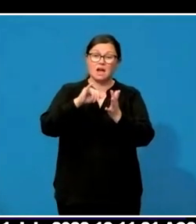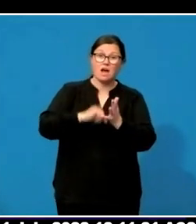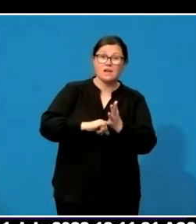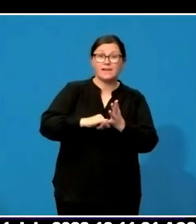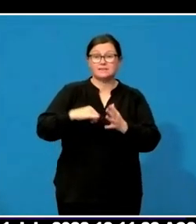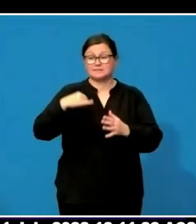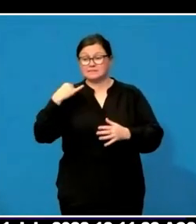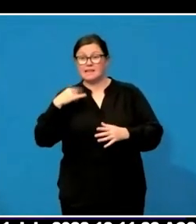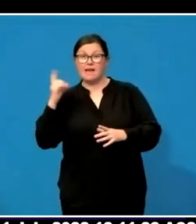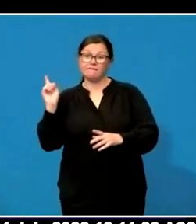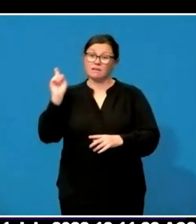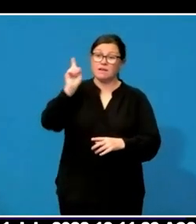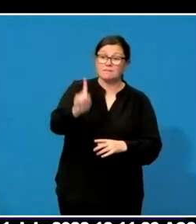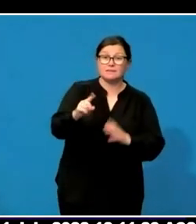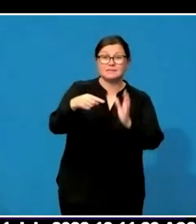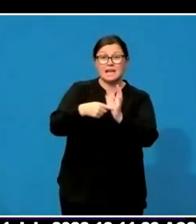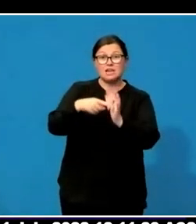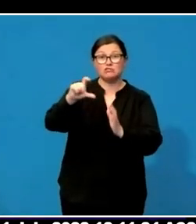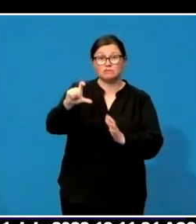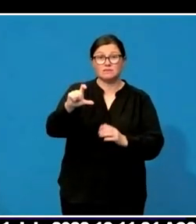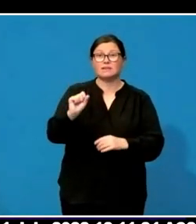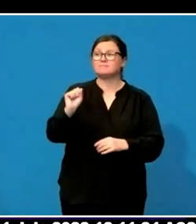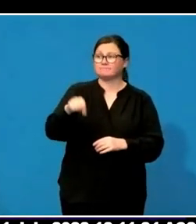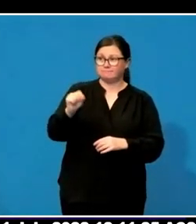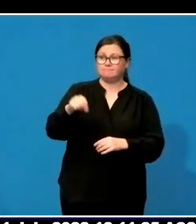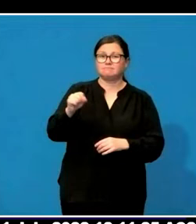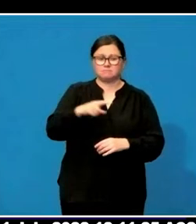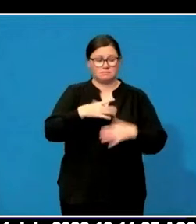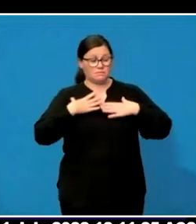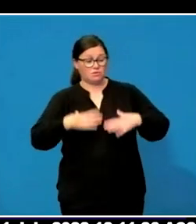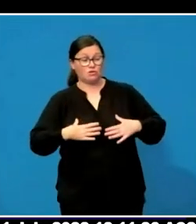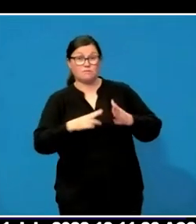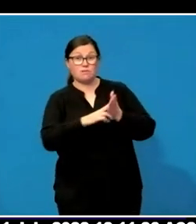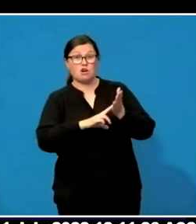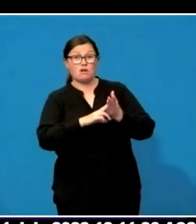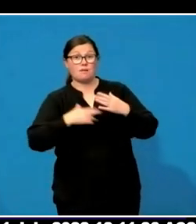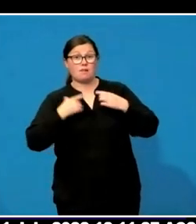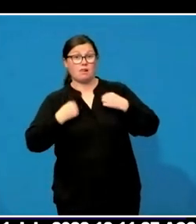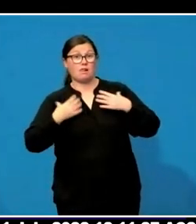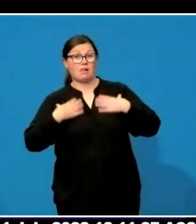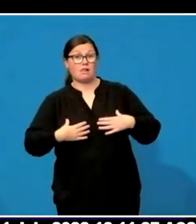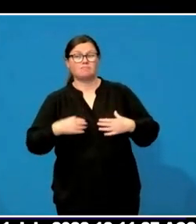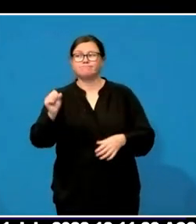Yes. MS TARRAGO: Yeah. Were they wearing purple shirts? Yeah. MS TARRAGO: And did they have a little office there in Tennant Creek in town?